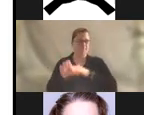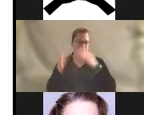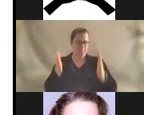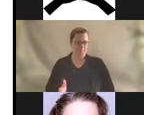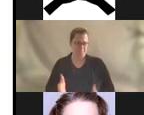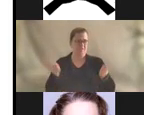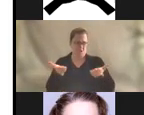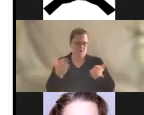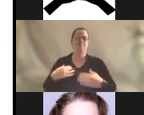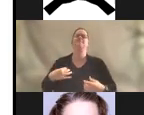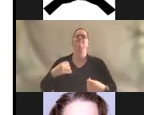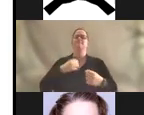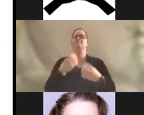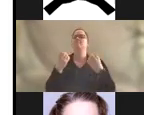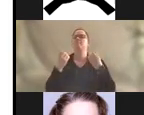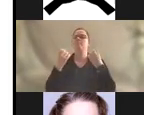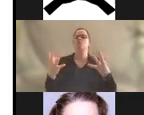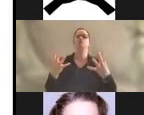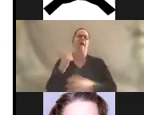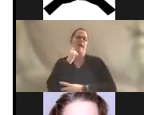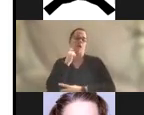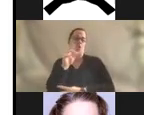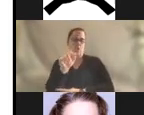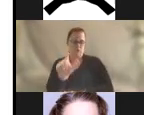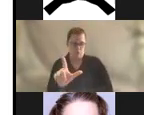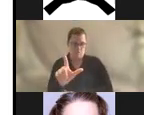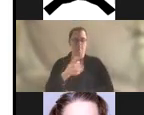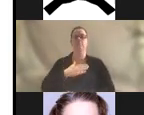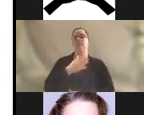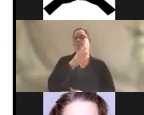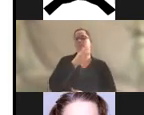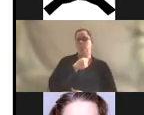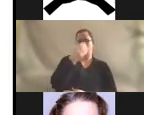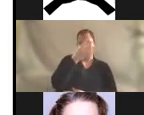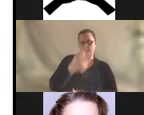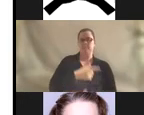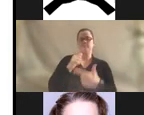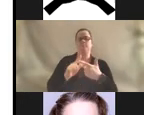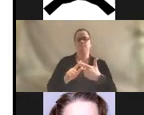I am multiracial. My mom was white in Sisseton Wahpeton,